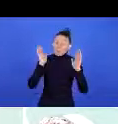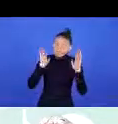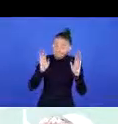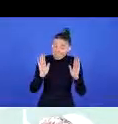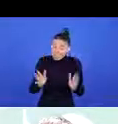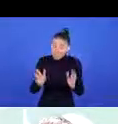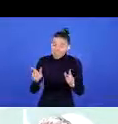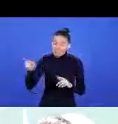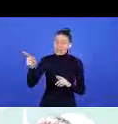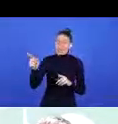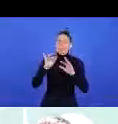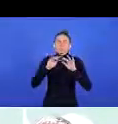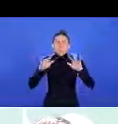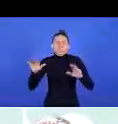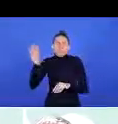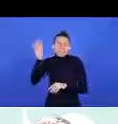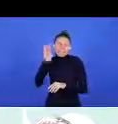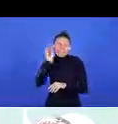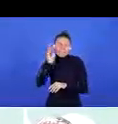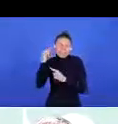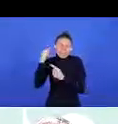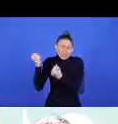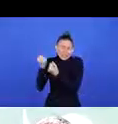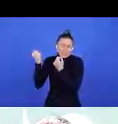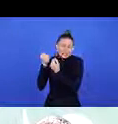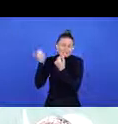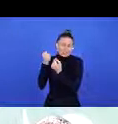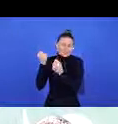suggested that I be included in listen exercises which was